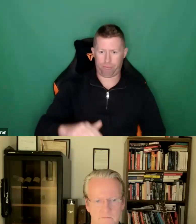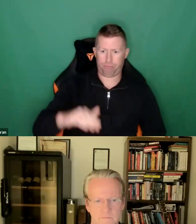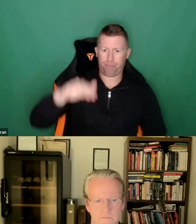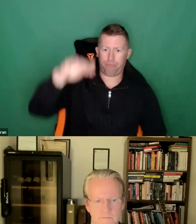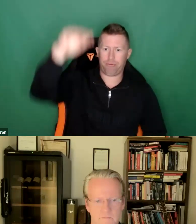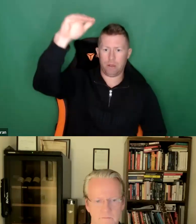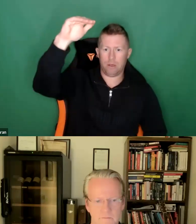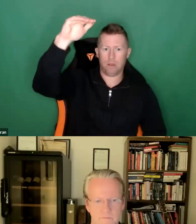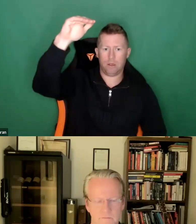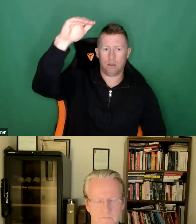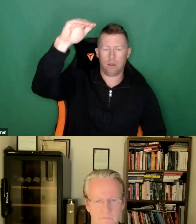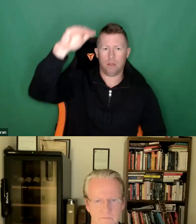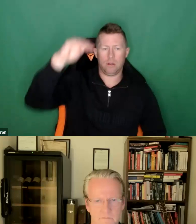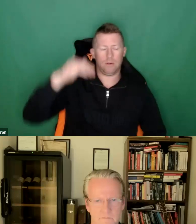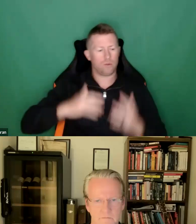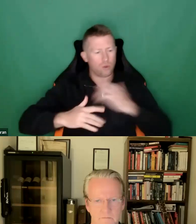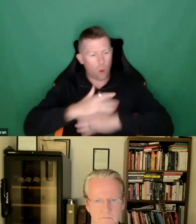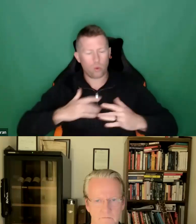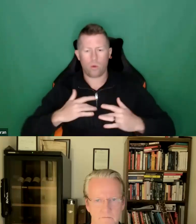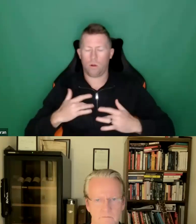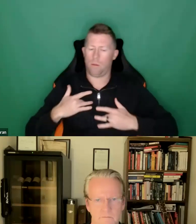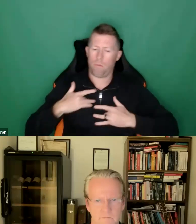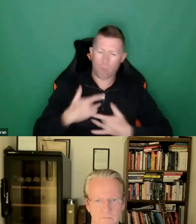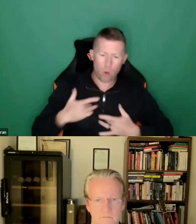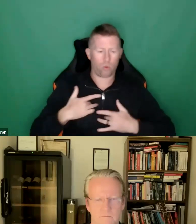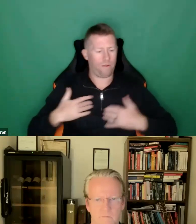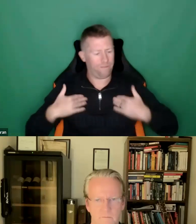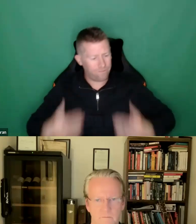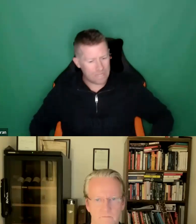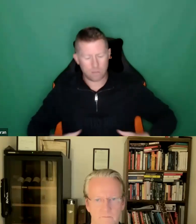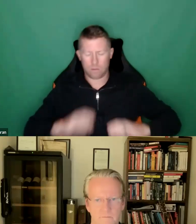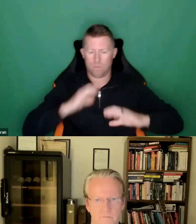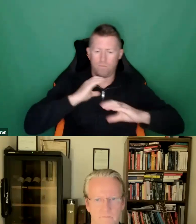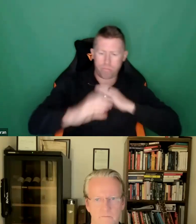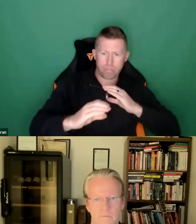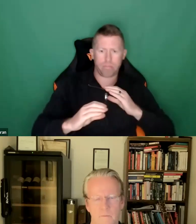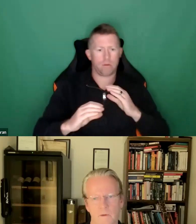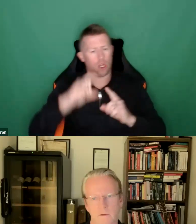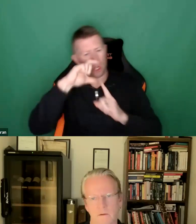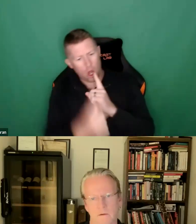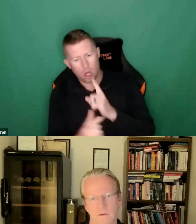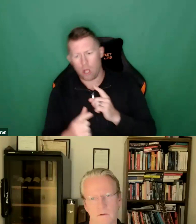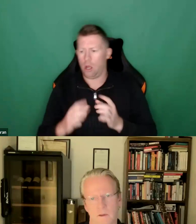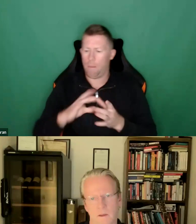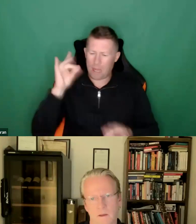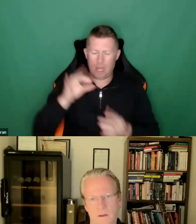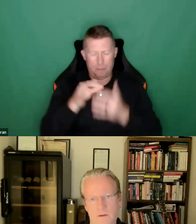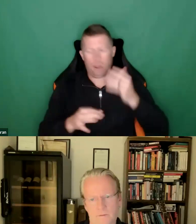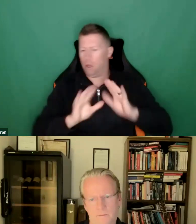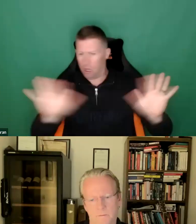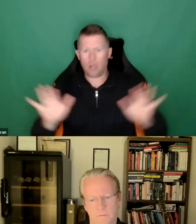put up their hand and say, "Don't worry, we have it covered." The challenge is the different professions, and how the different